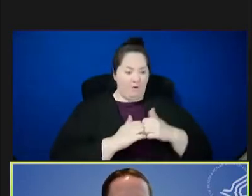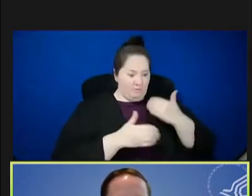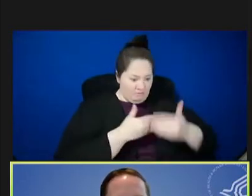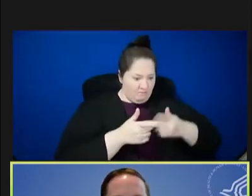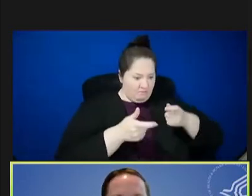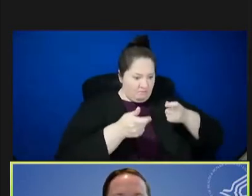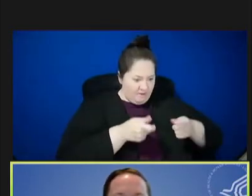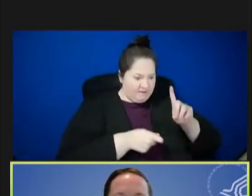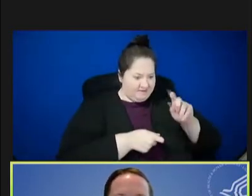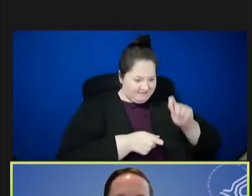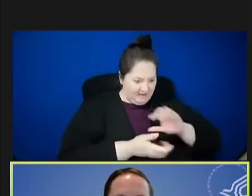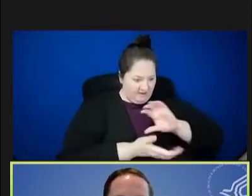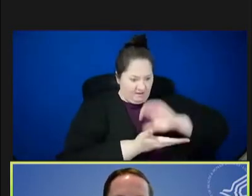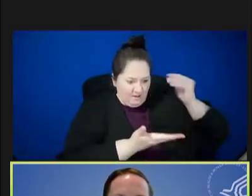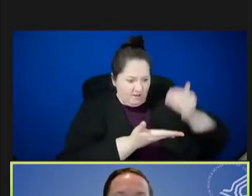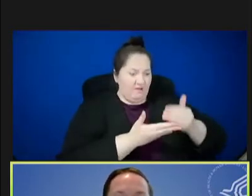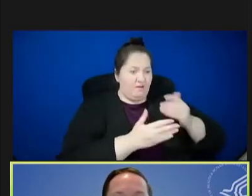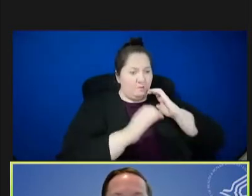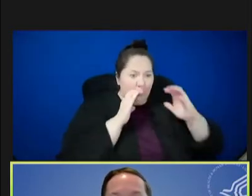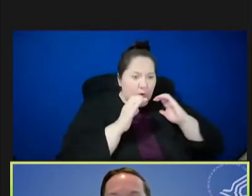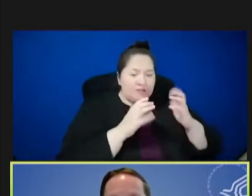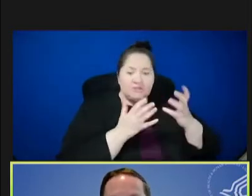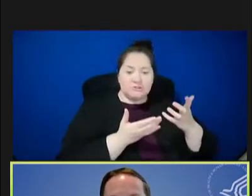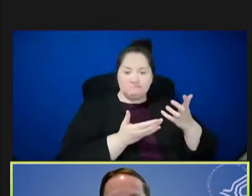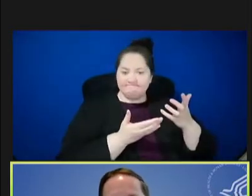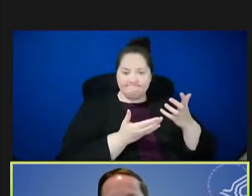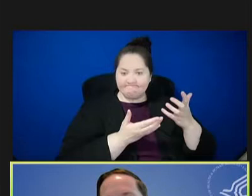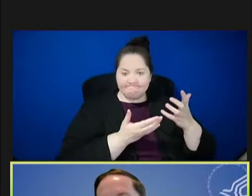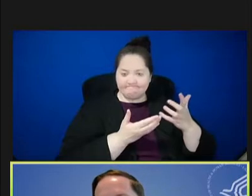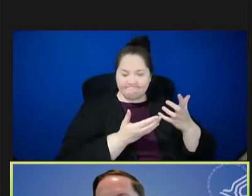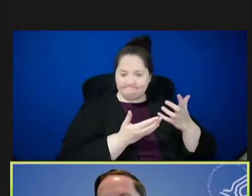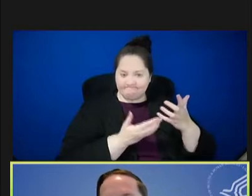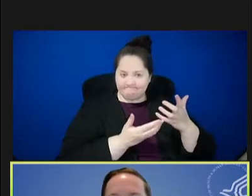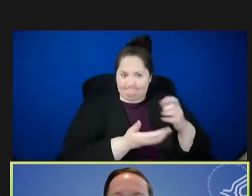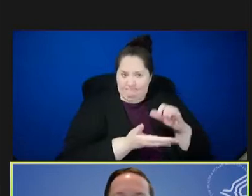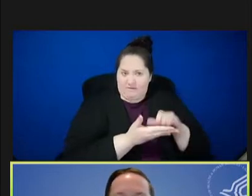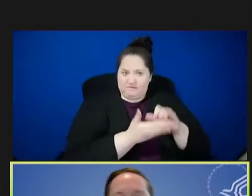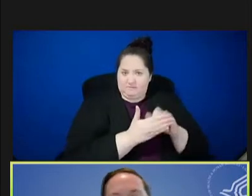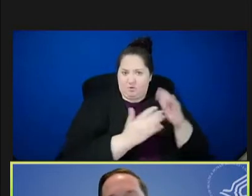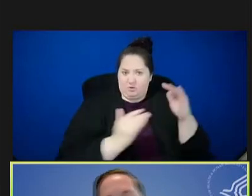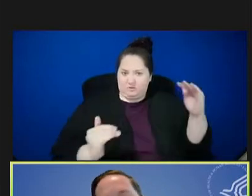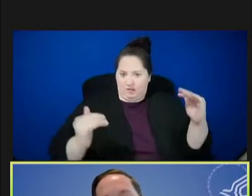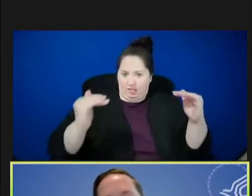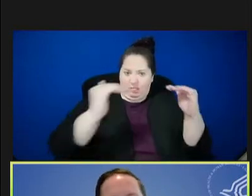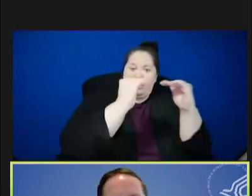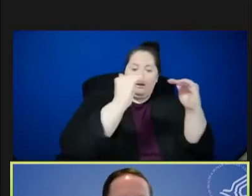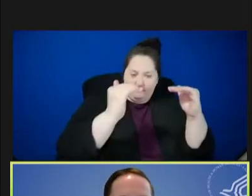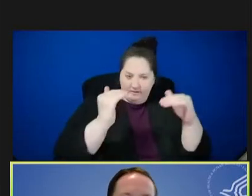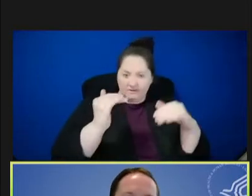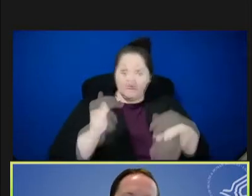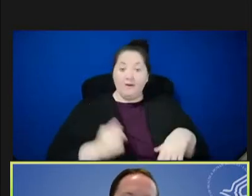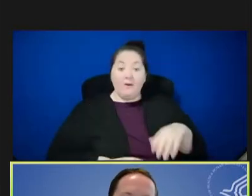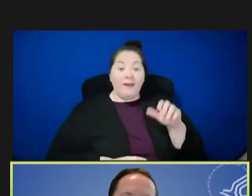volume, that communication is not really keeping up. So AI comes in as a tool and a capability